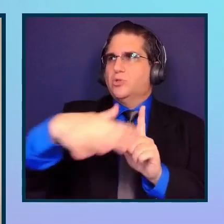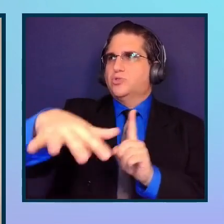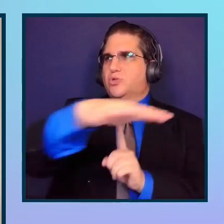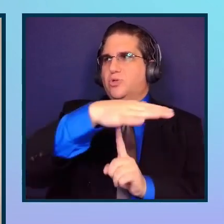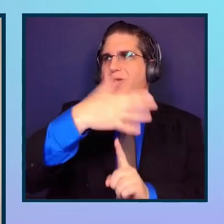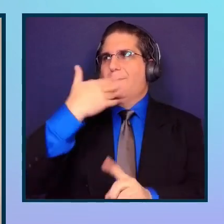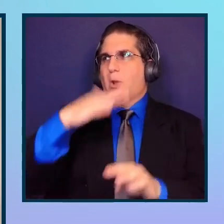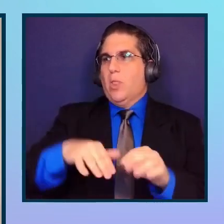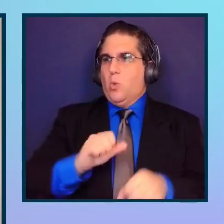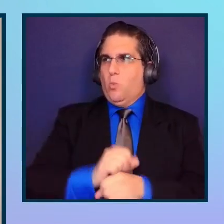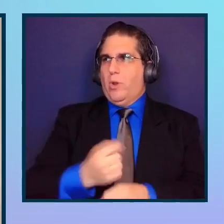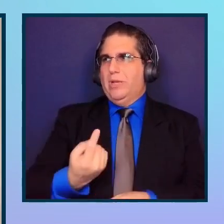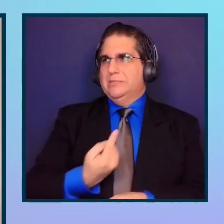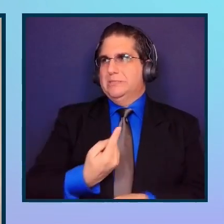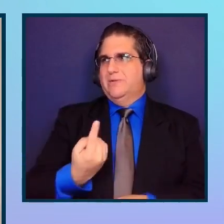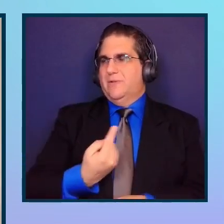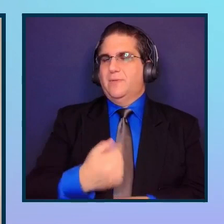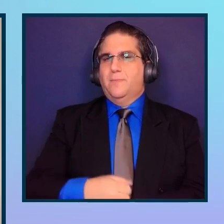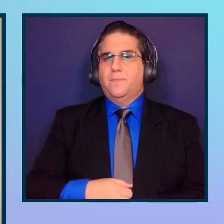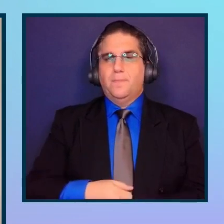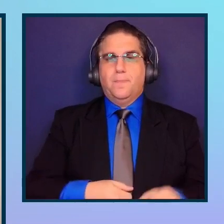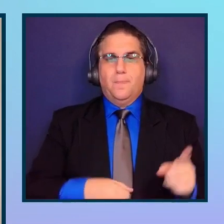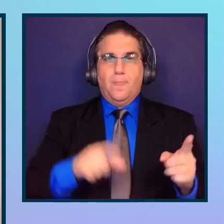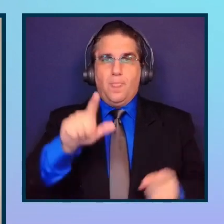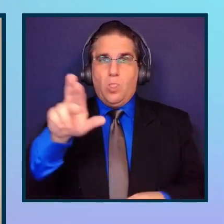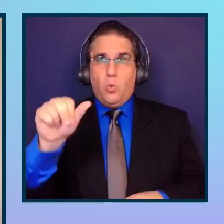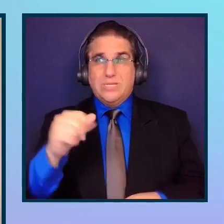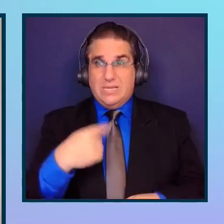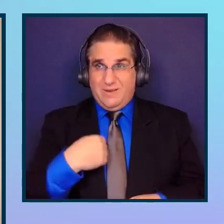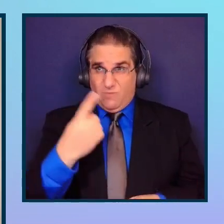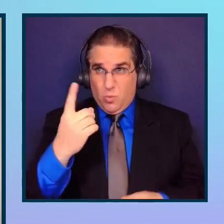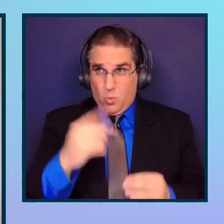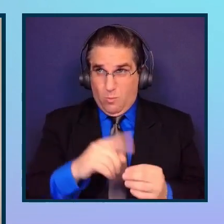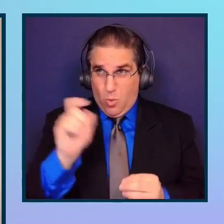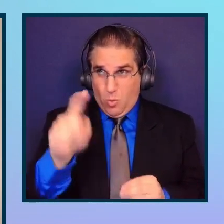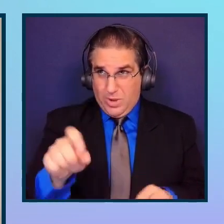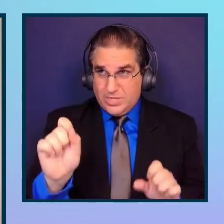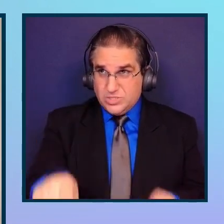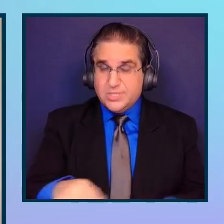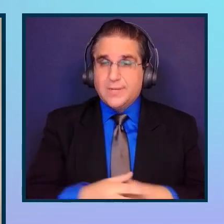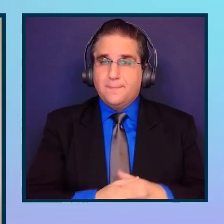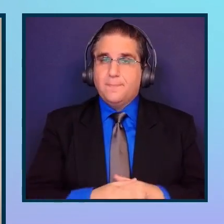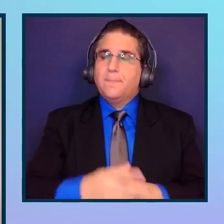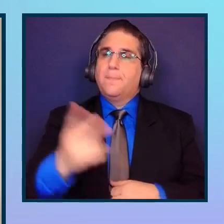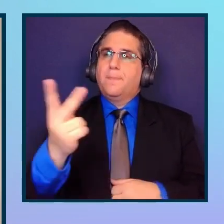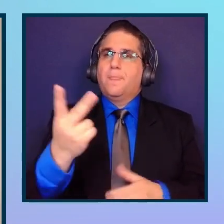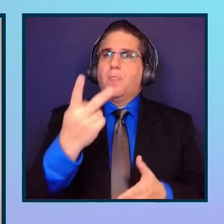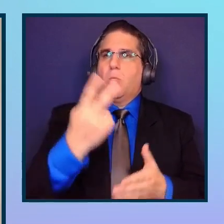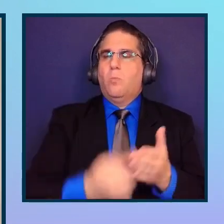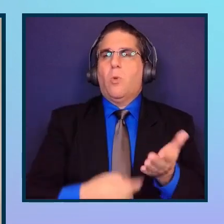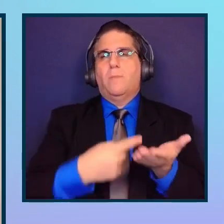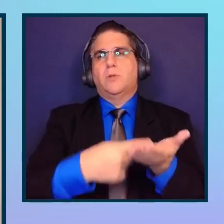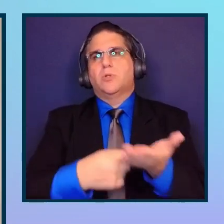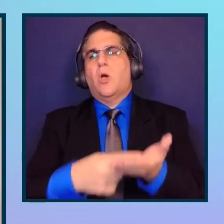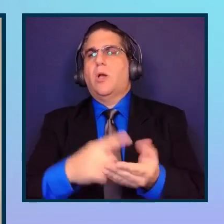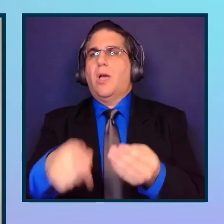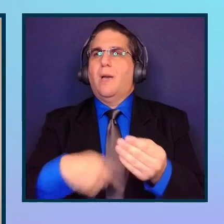Thanks so much, I think we have time for one more question here. So you both have been talking a lot about culture change